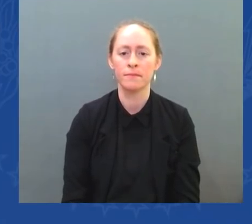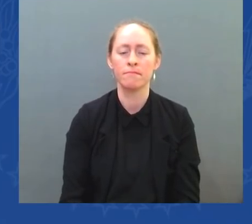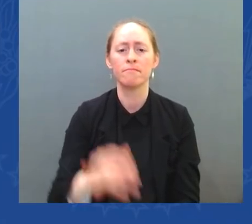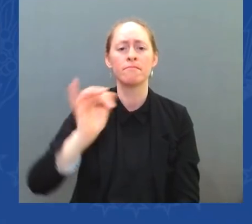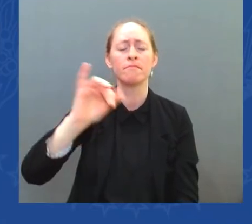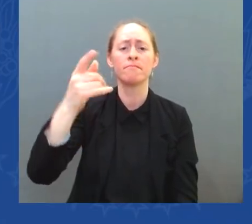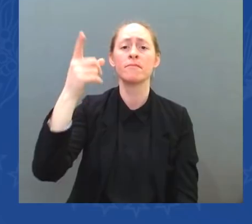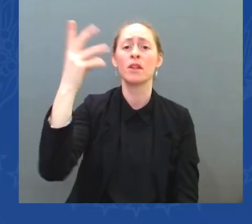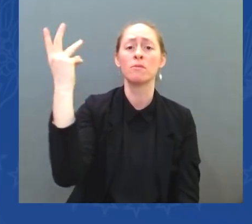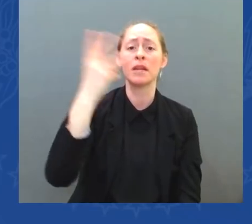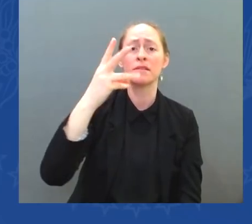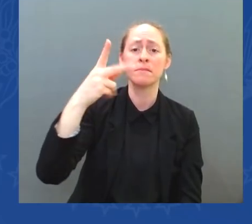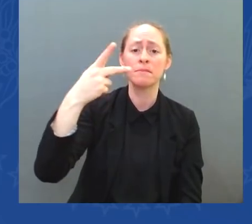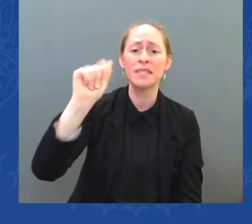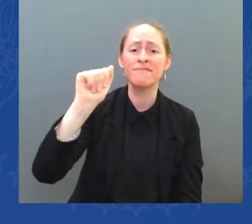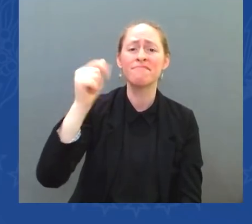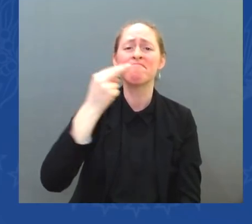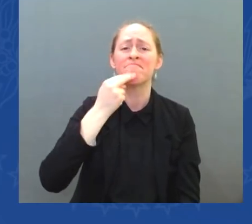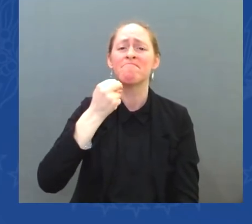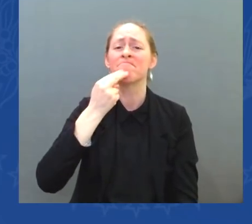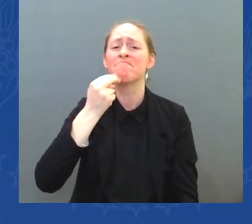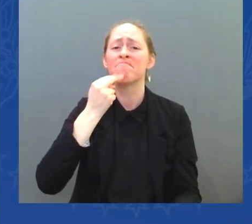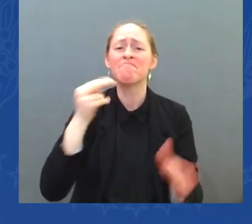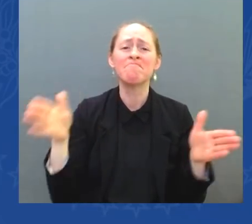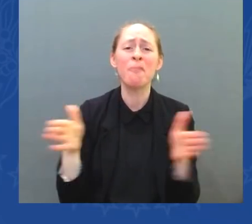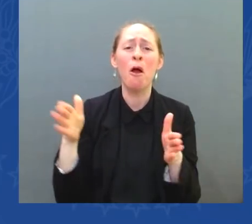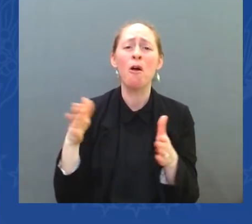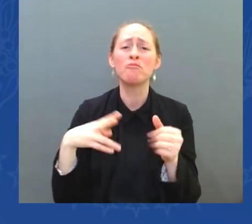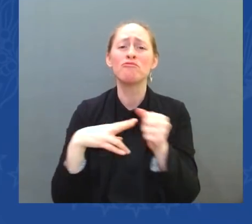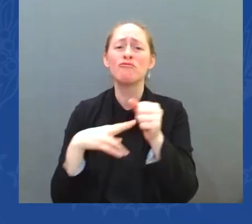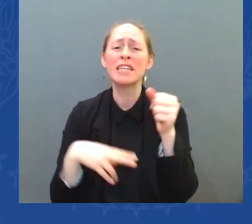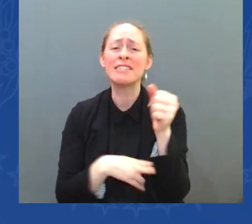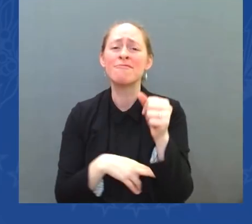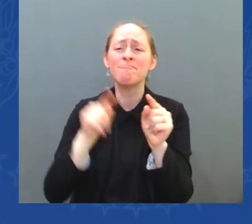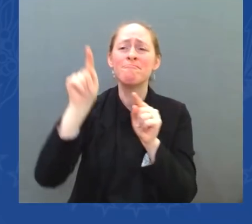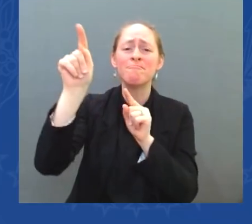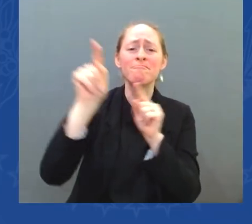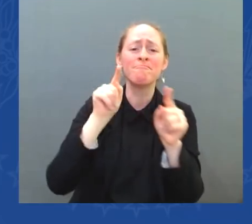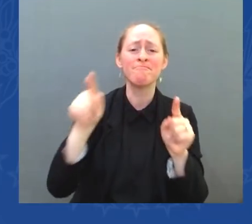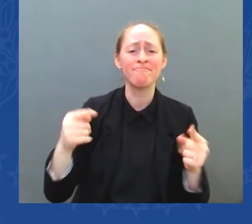And guess what? The fire station was on one side and this town was on the other,